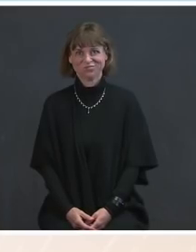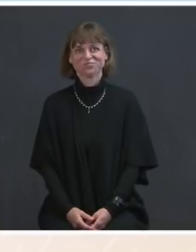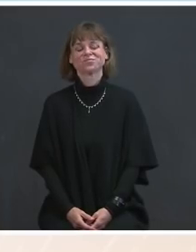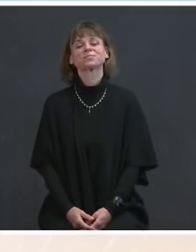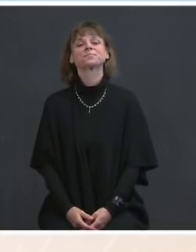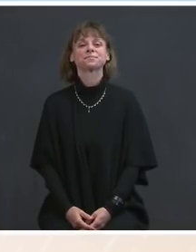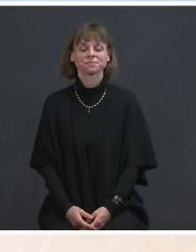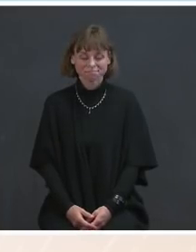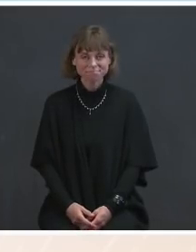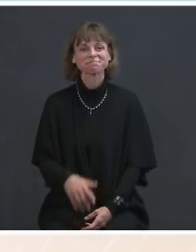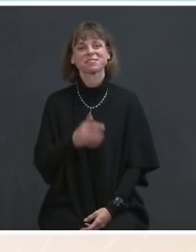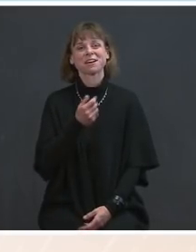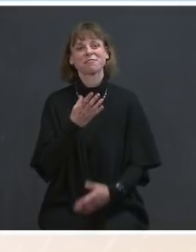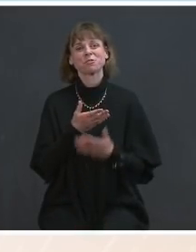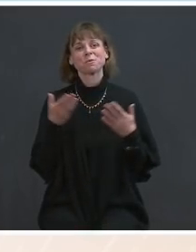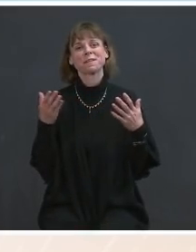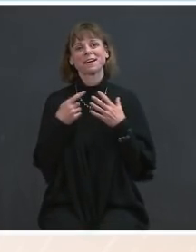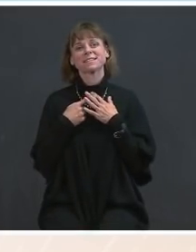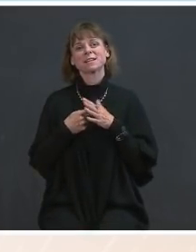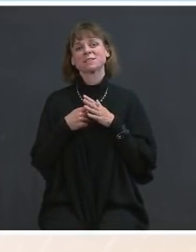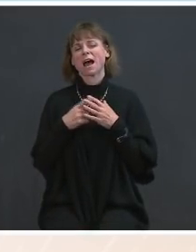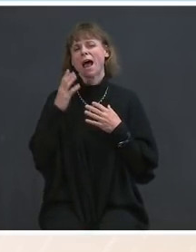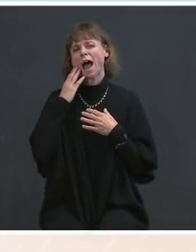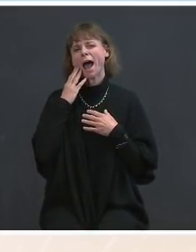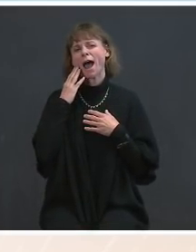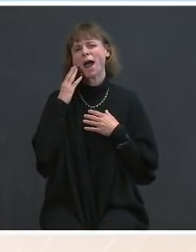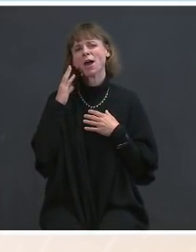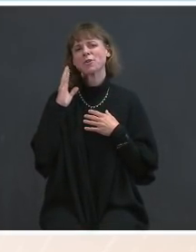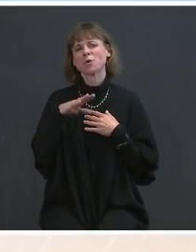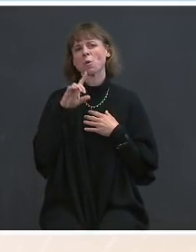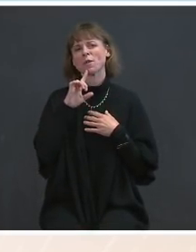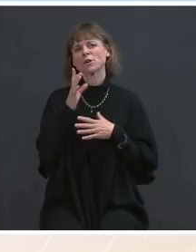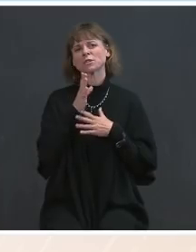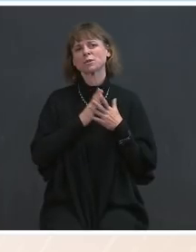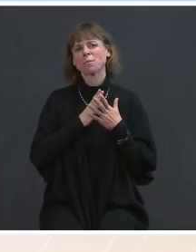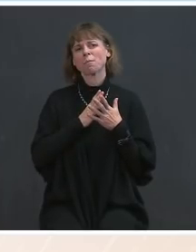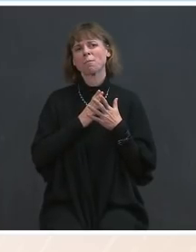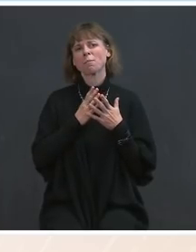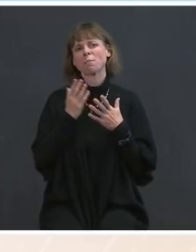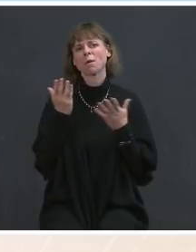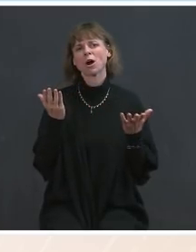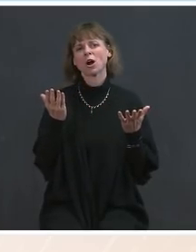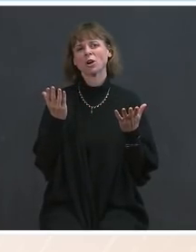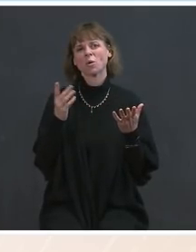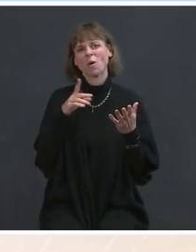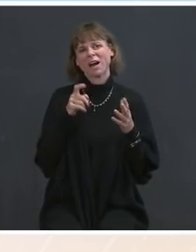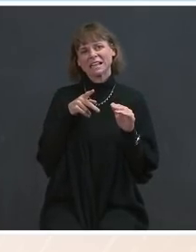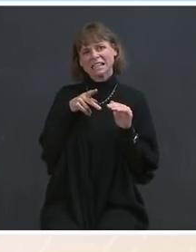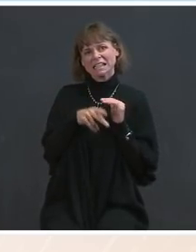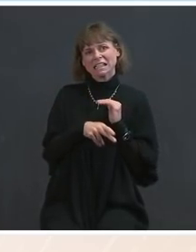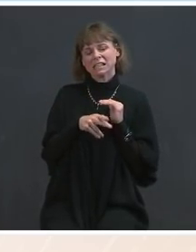Okay, just a couple of items at the top. And I know there is a hard out here for a gather time, so we'll work to get through as many people as possible.